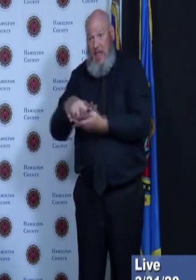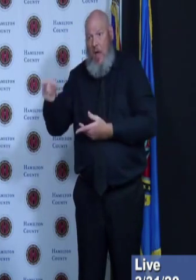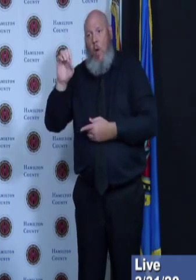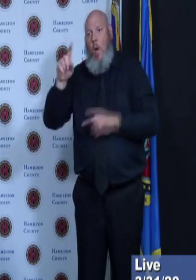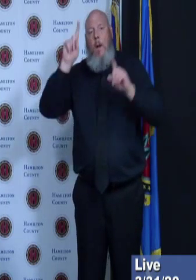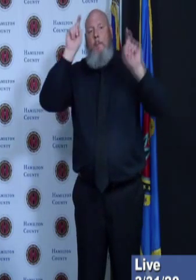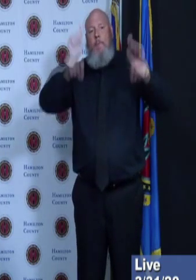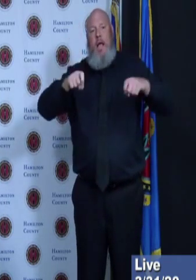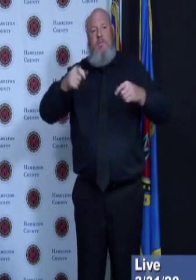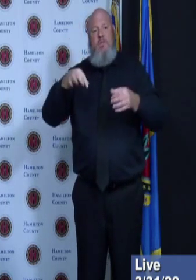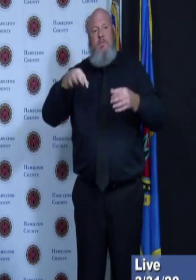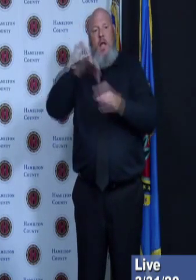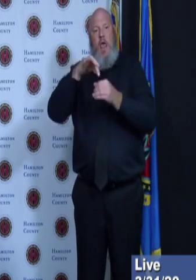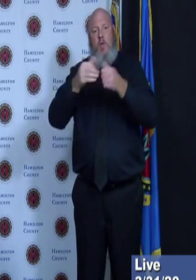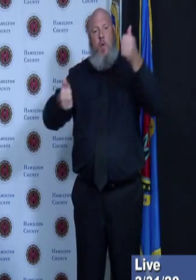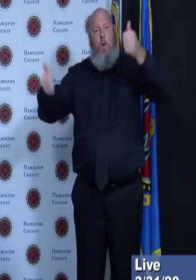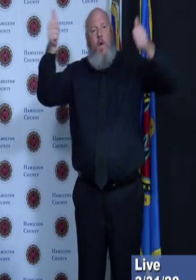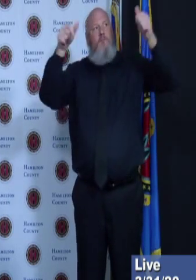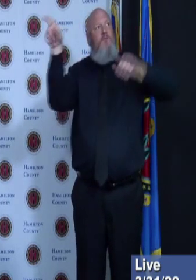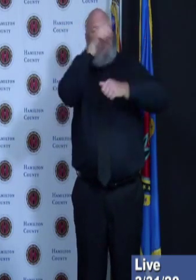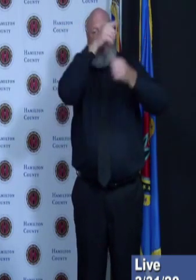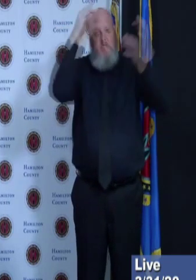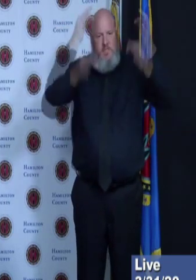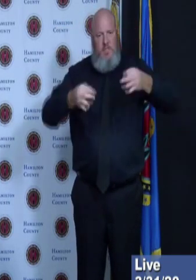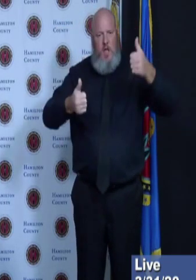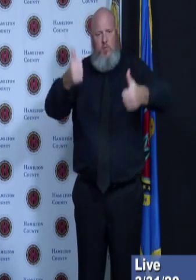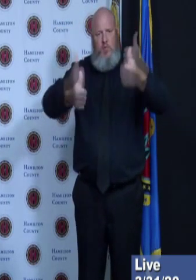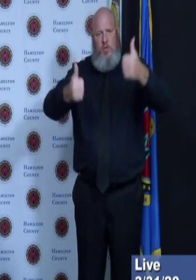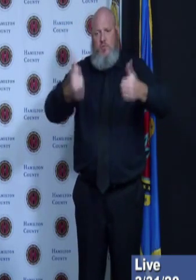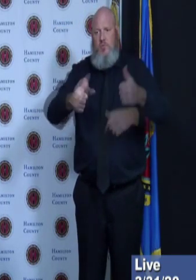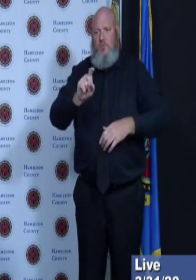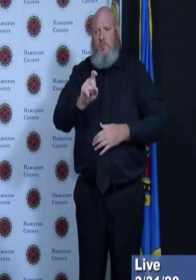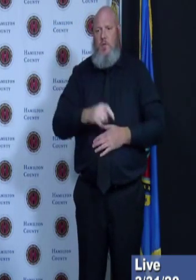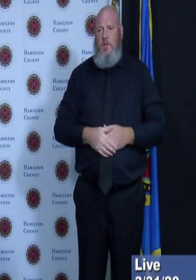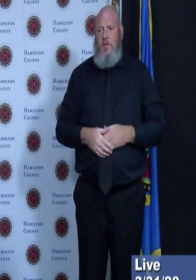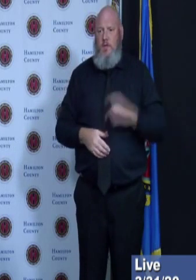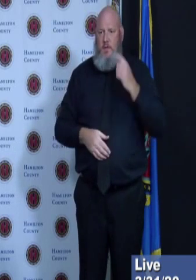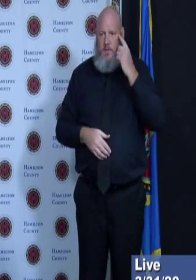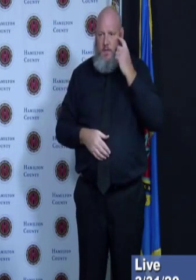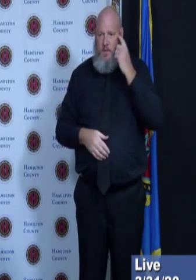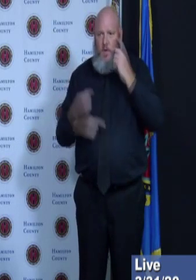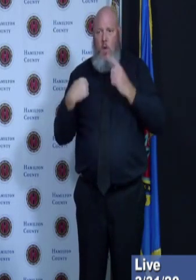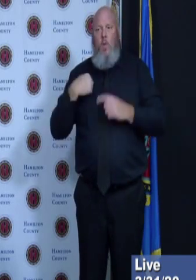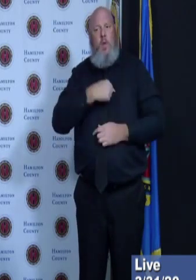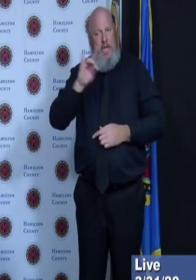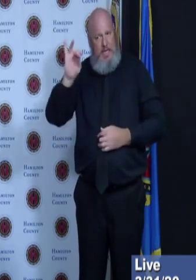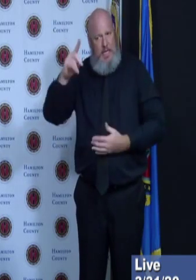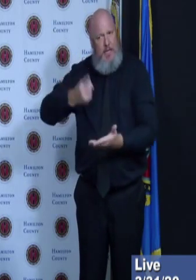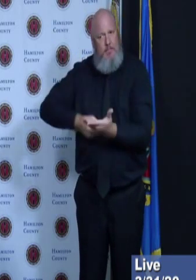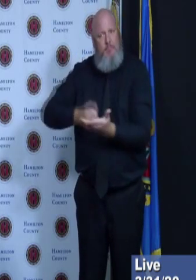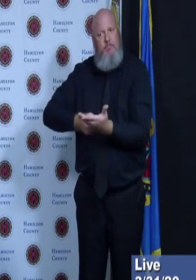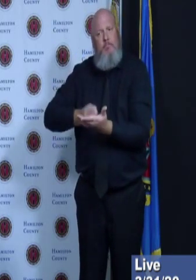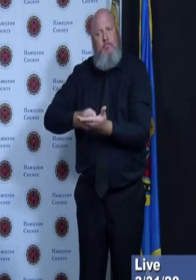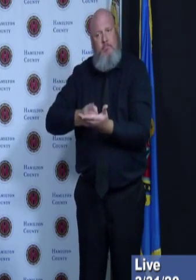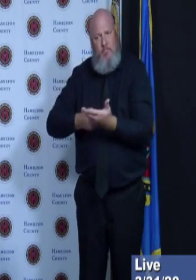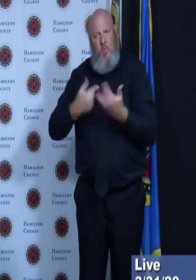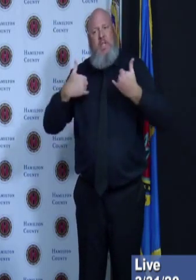else is on the table and yes you're right that there are other elected officials that have to get involved and I believe petition to the tax